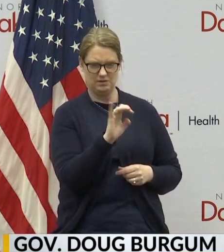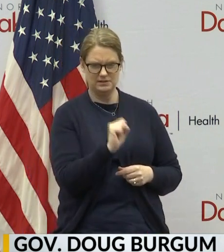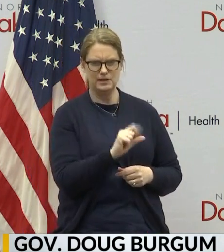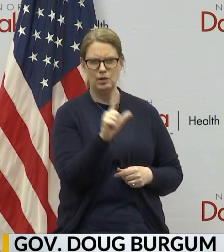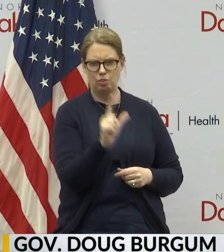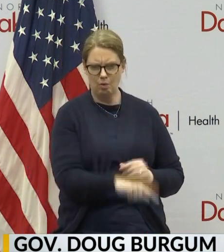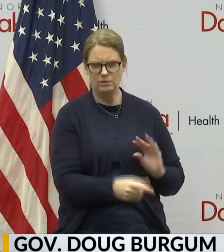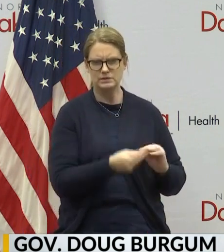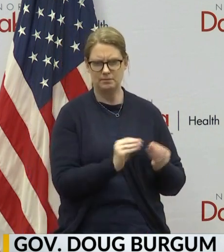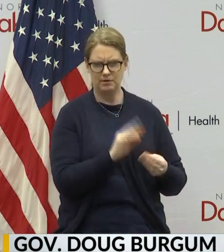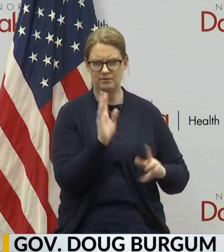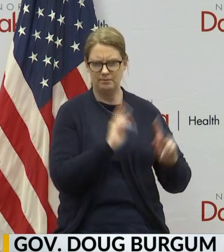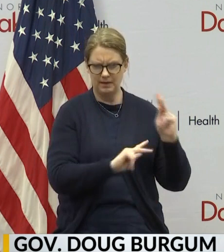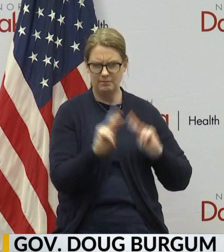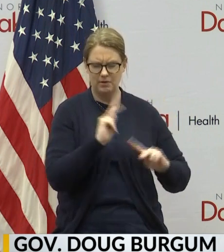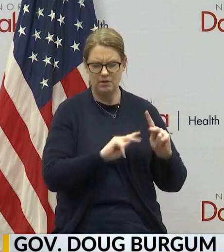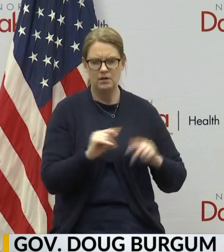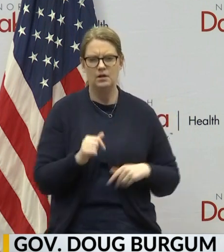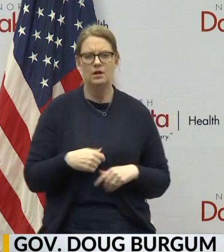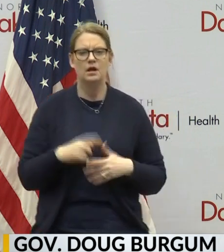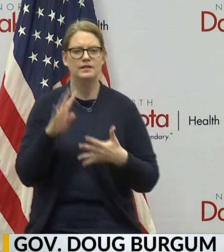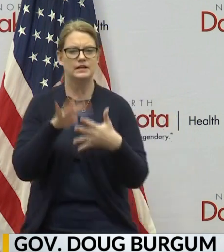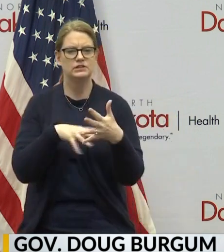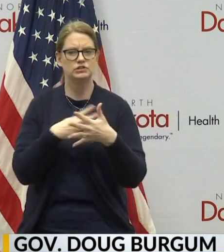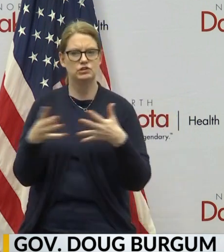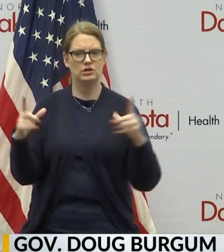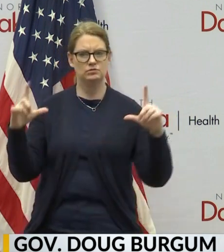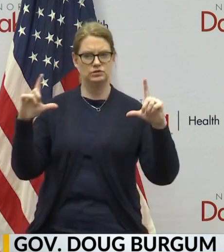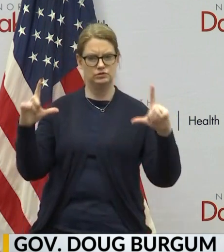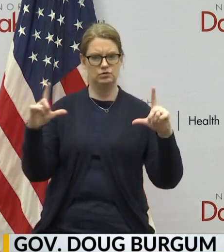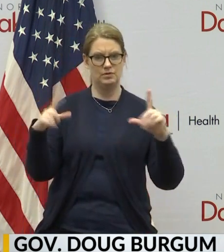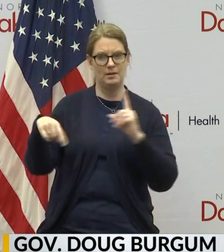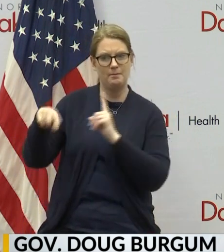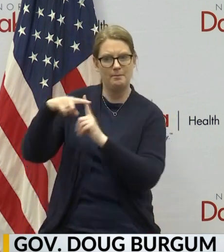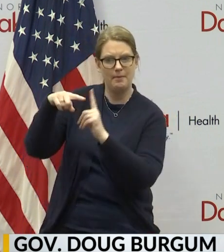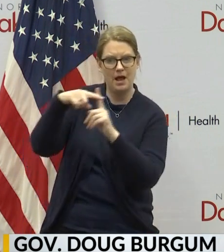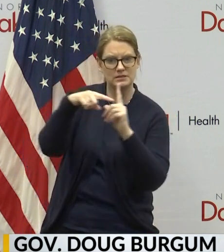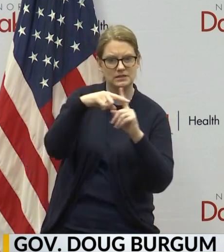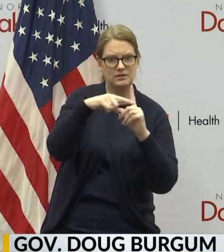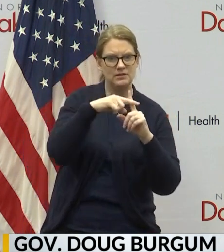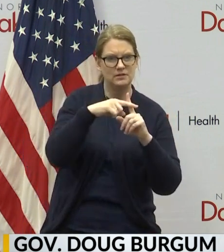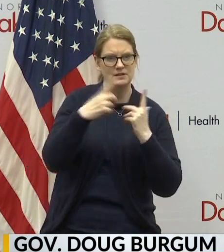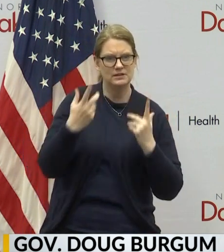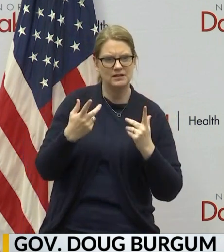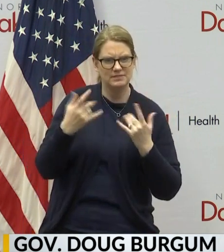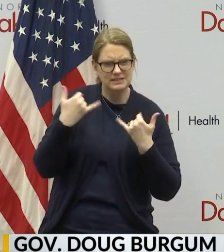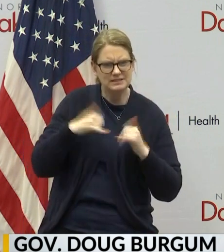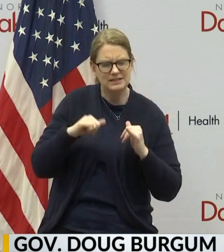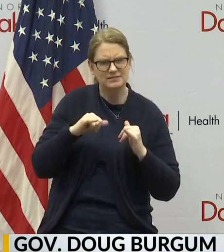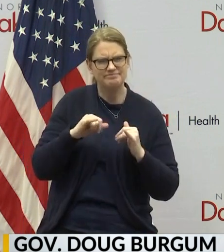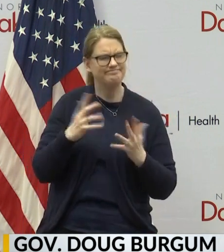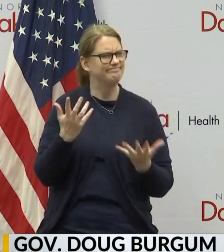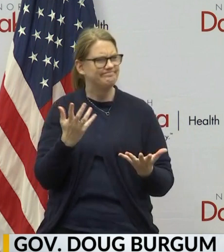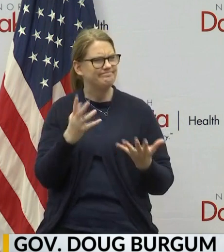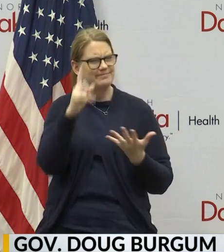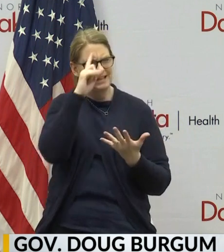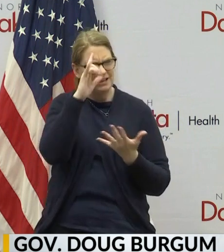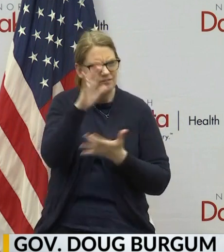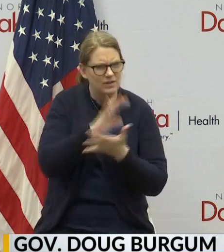COUNTY INDICATED IN THIS CHART, IN SOUTHWESTERN NORTH DAKOTA, TWO OF THE LOWEST POPULATION COUNTIES, BUT ON THE CHART WHERE